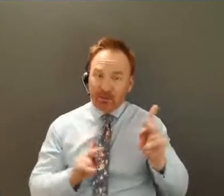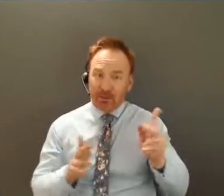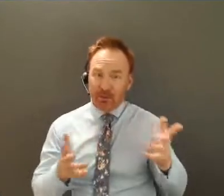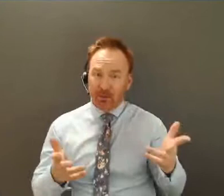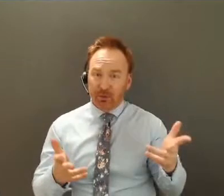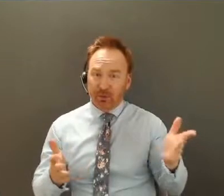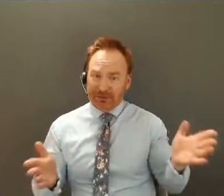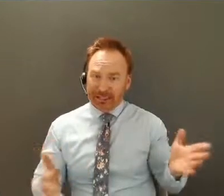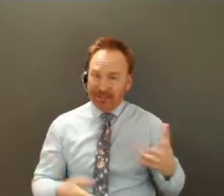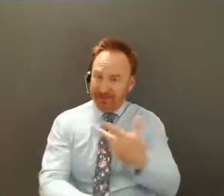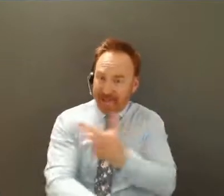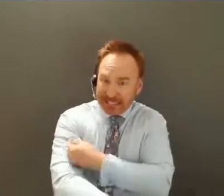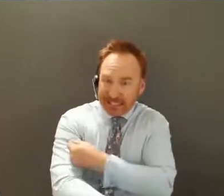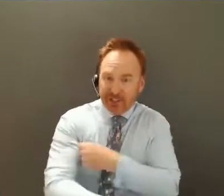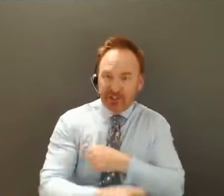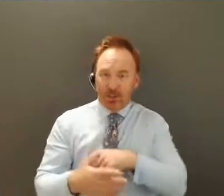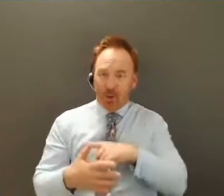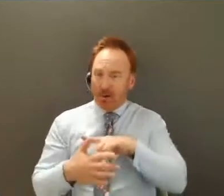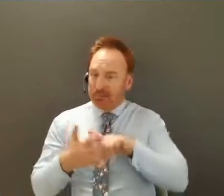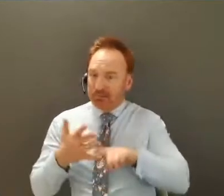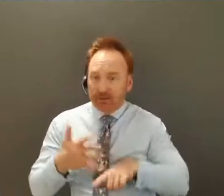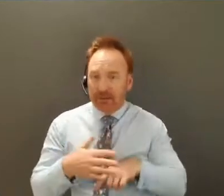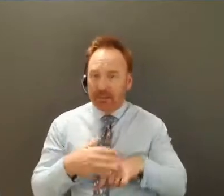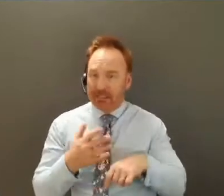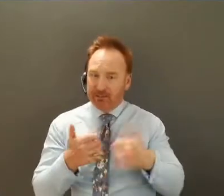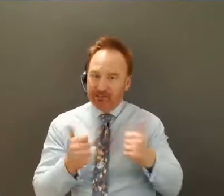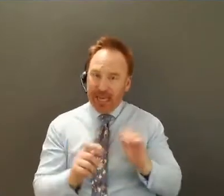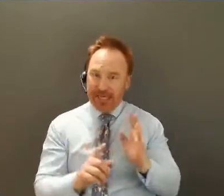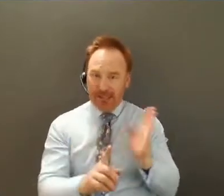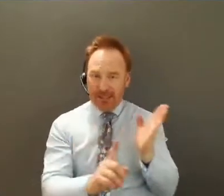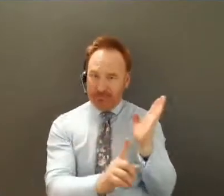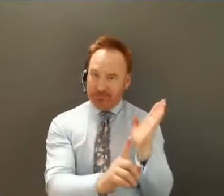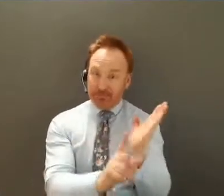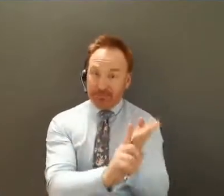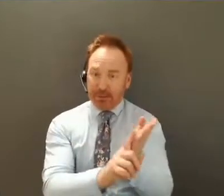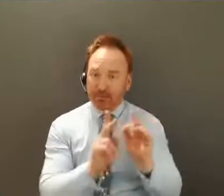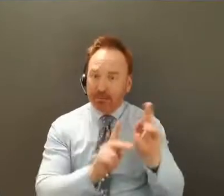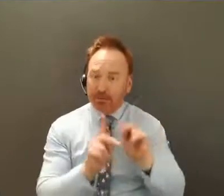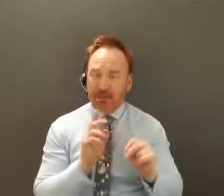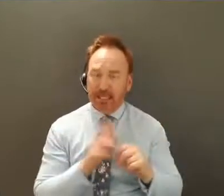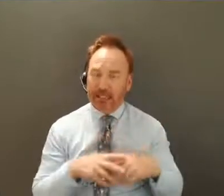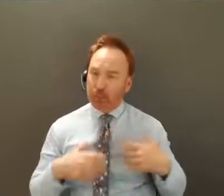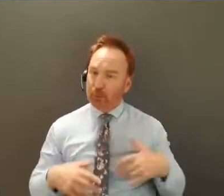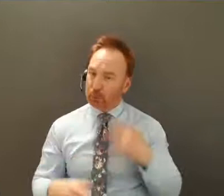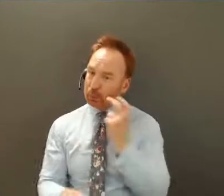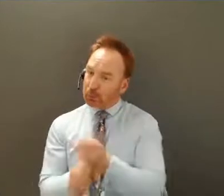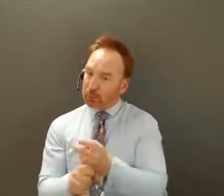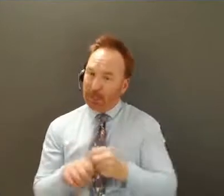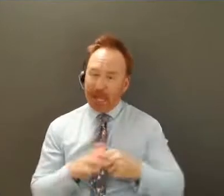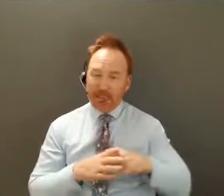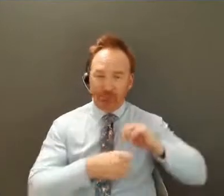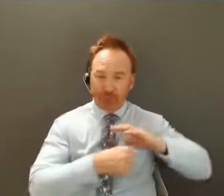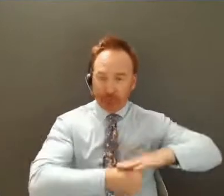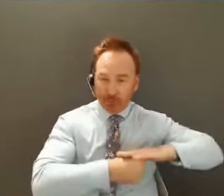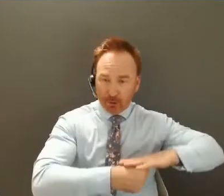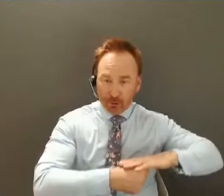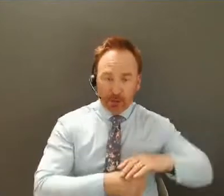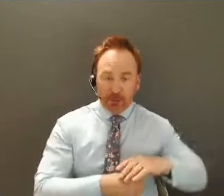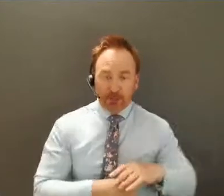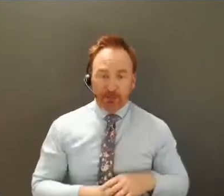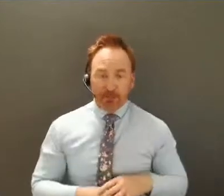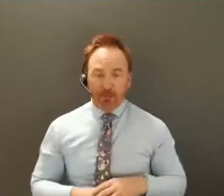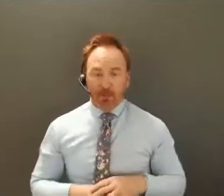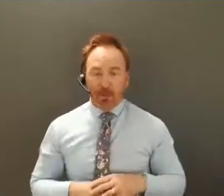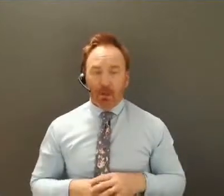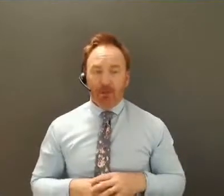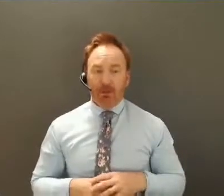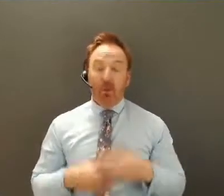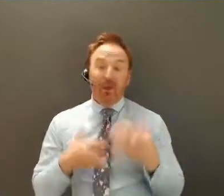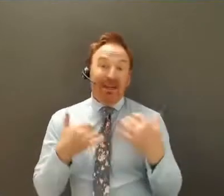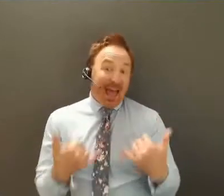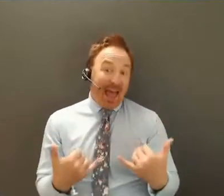communities have active cases?